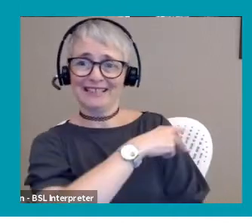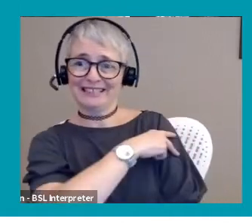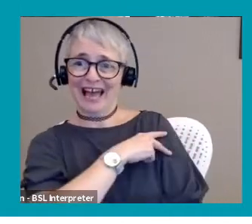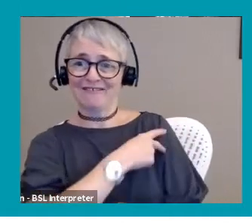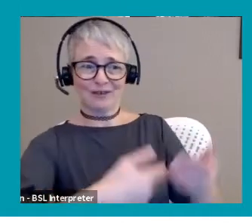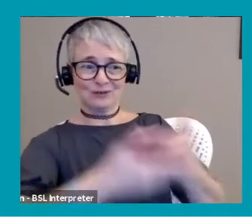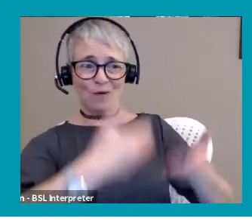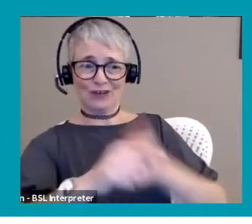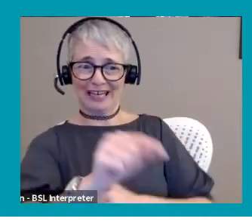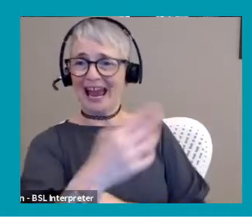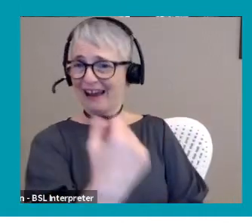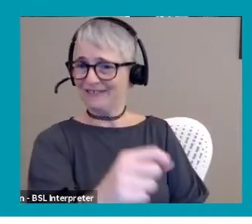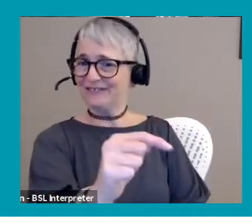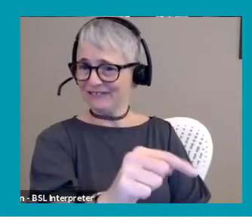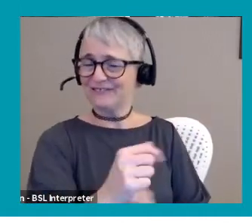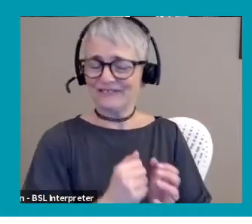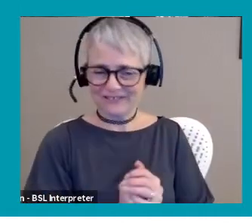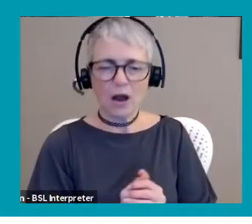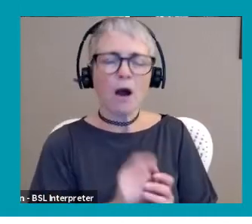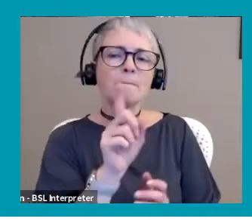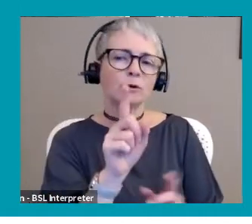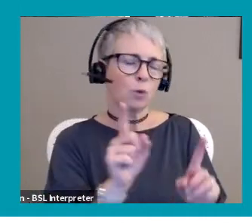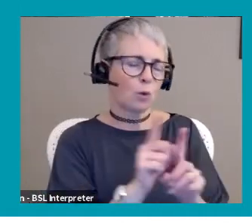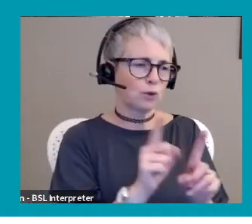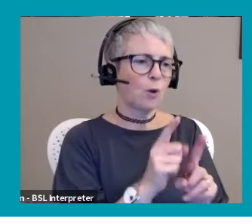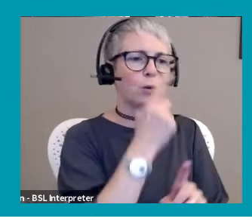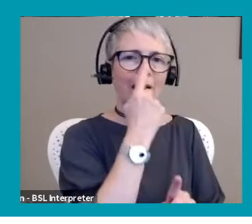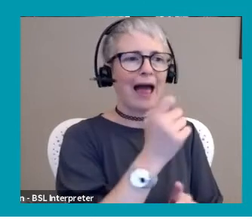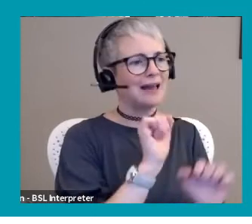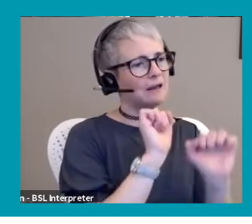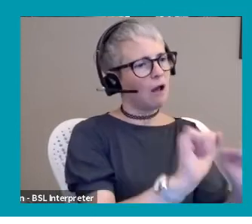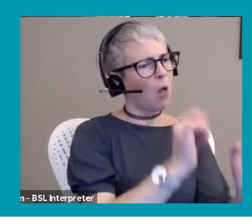But you can also review employer websites as we mentioned earlier. It's really important.